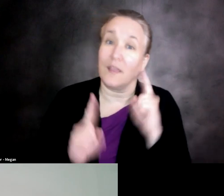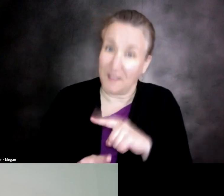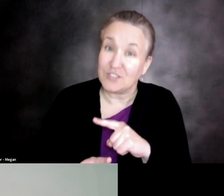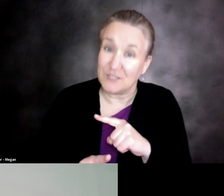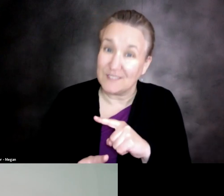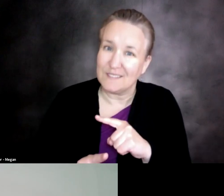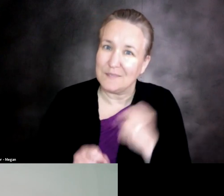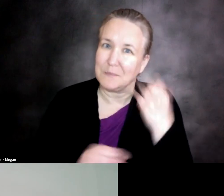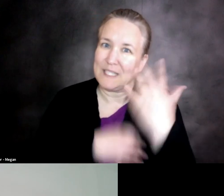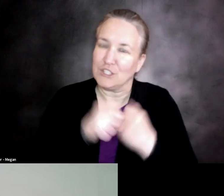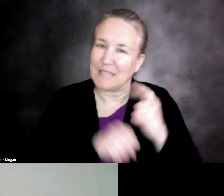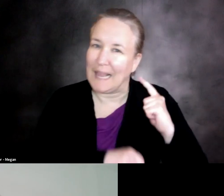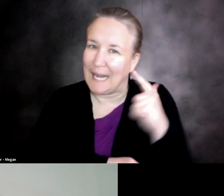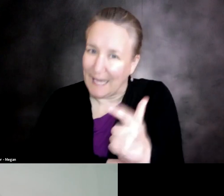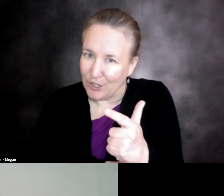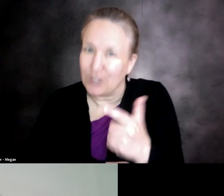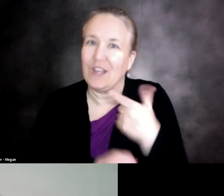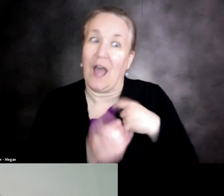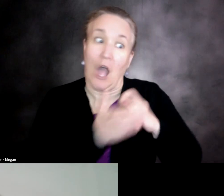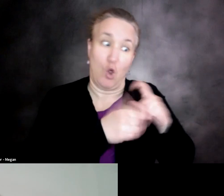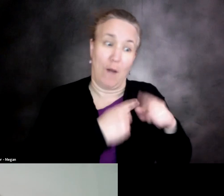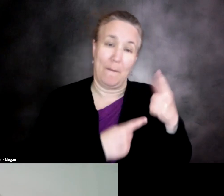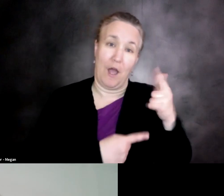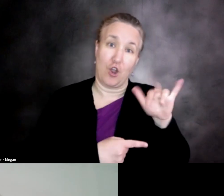after having written about girlhood and having--